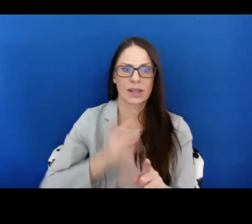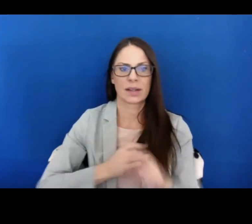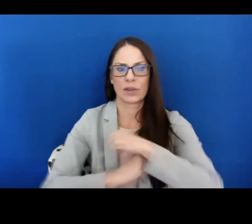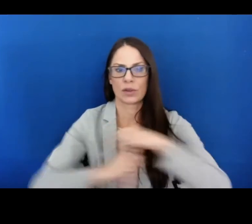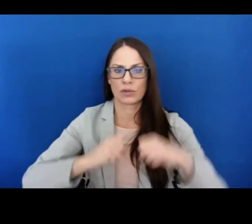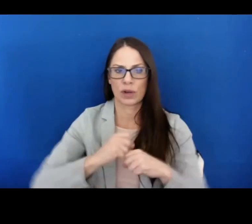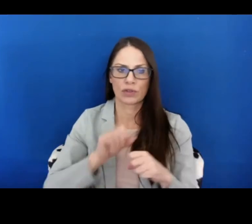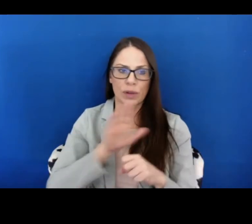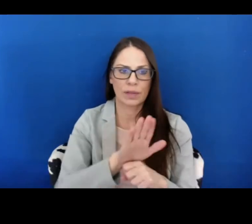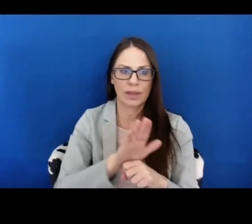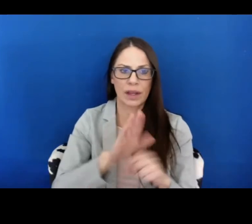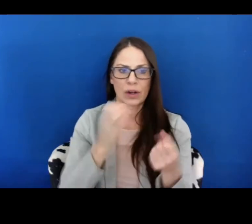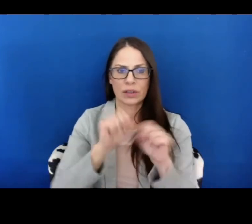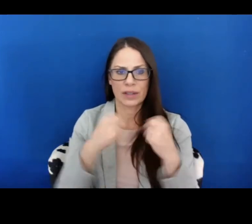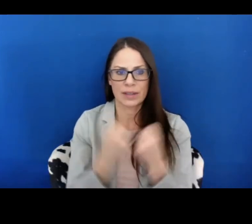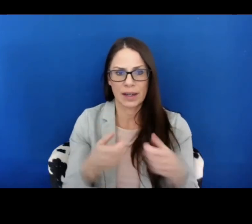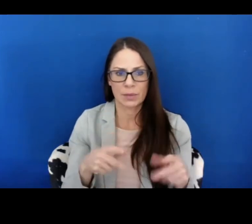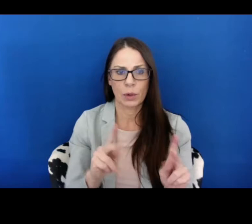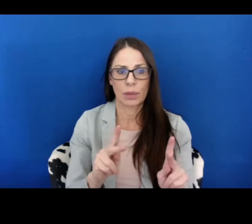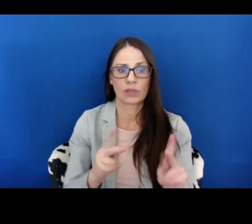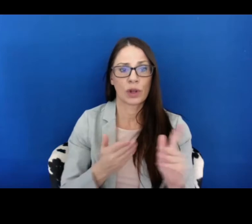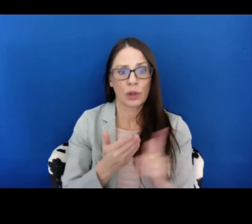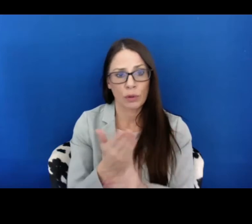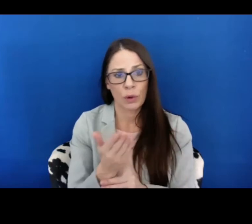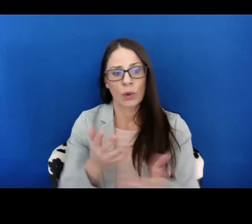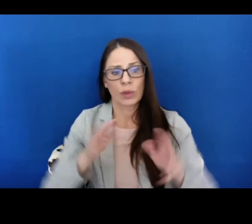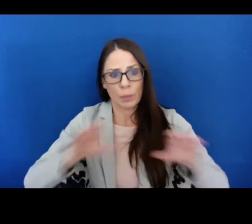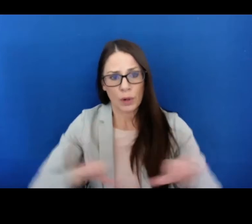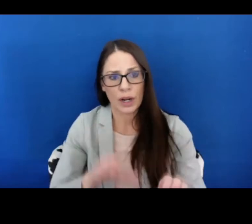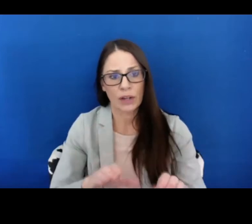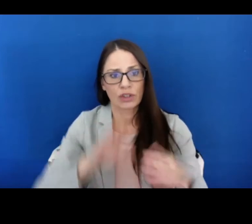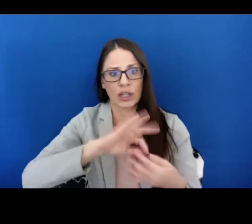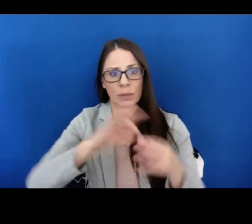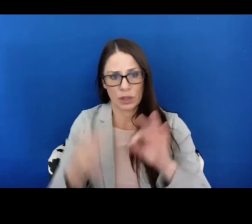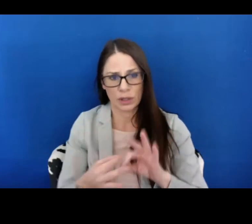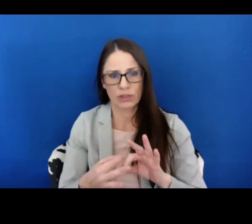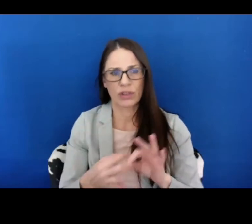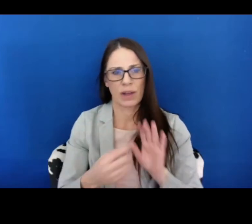15:18:09 Do the production and interpretation of index sickle expressions and quote.